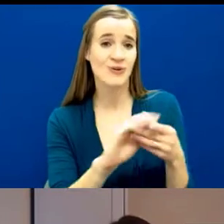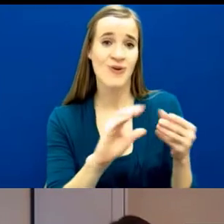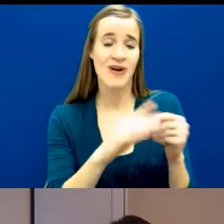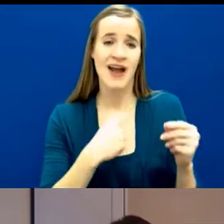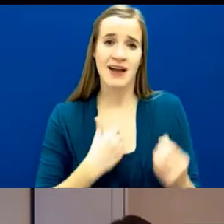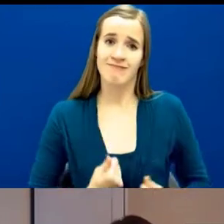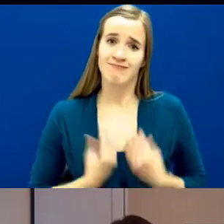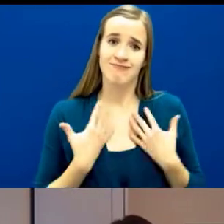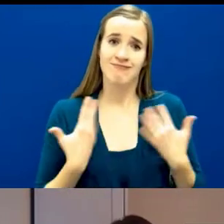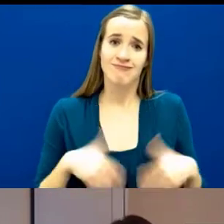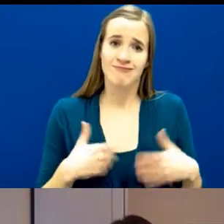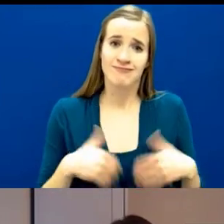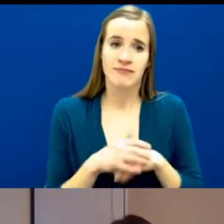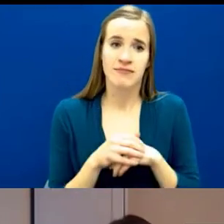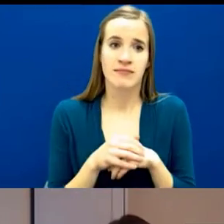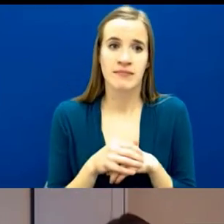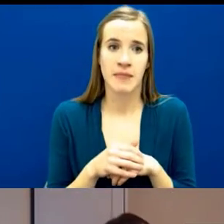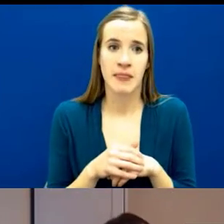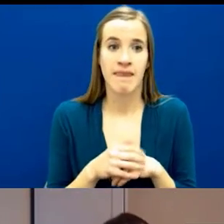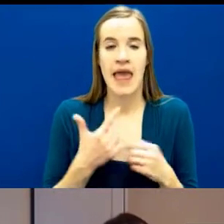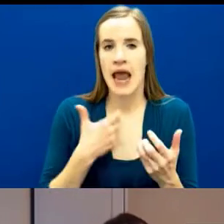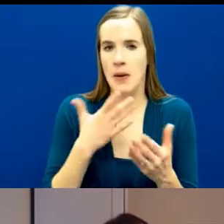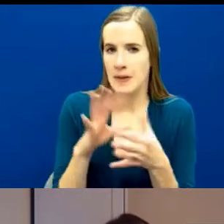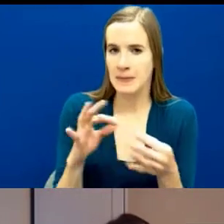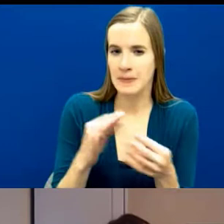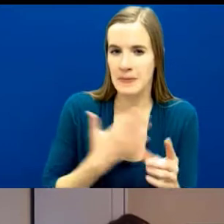going to say something from a bookseller perspective is that what we are looking